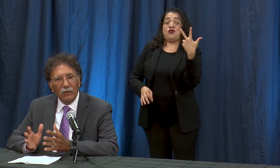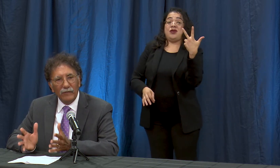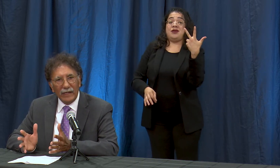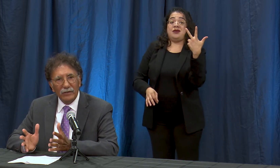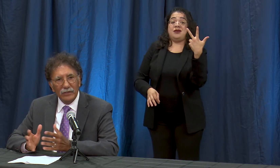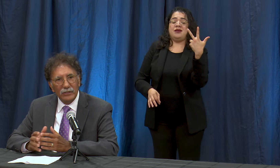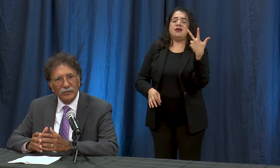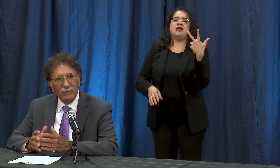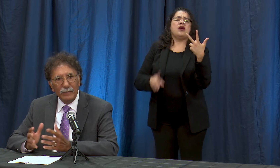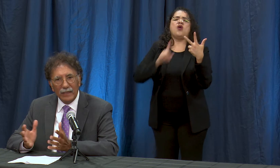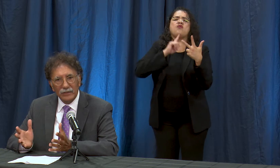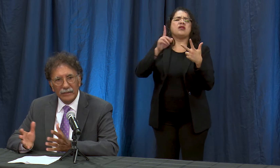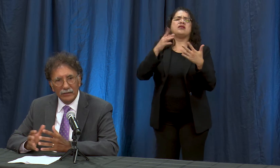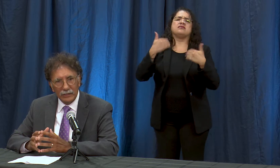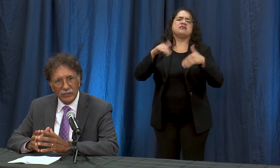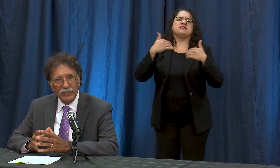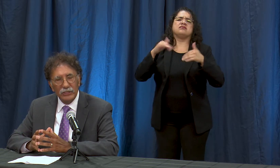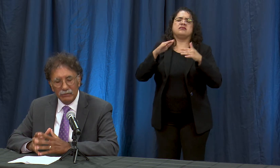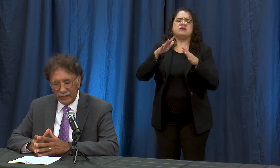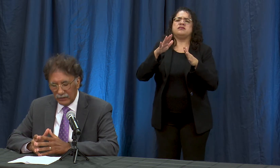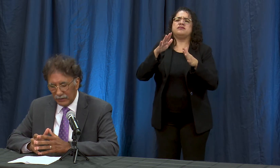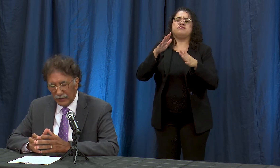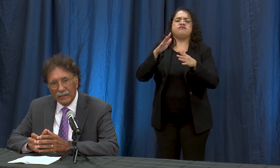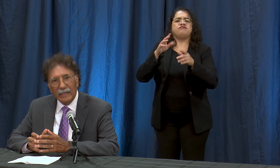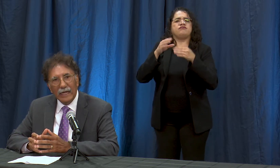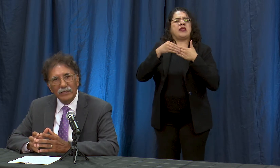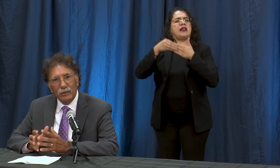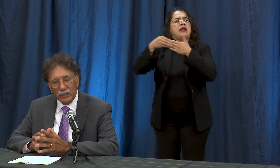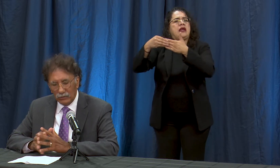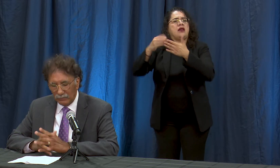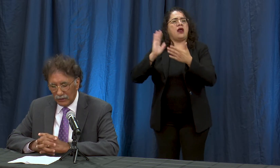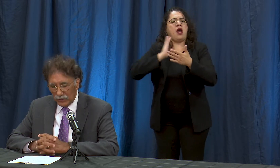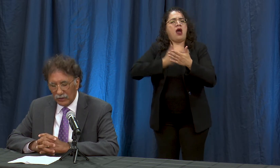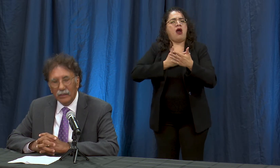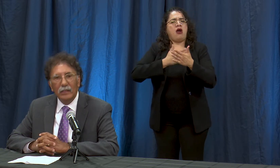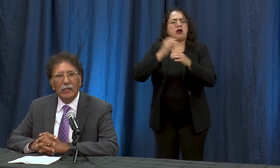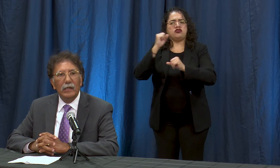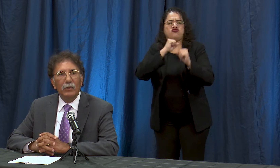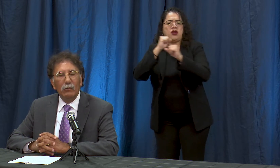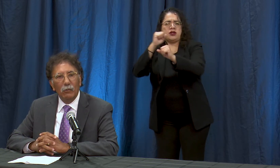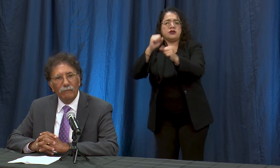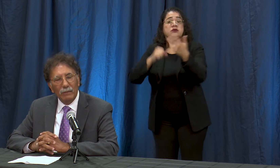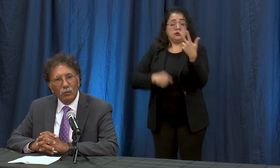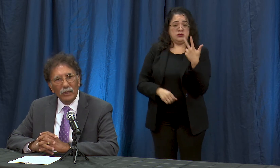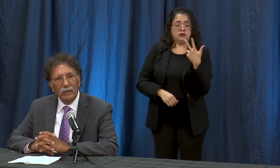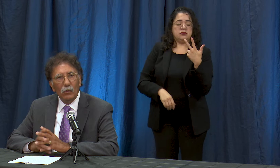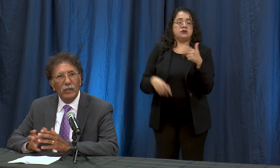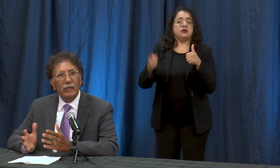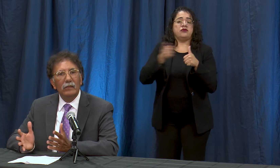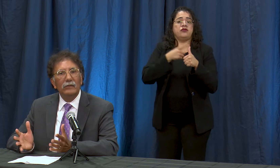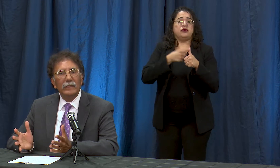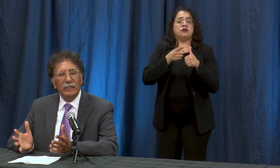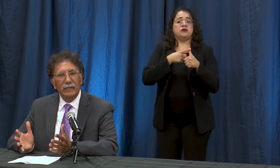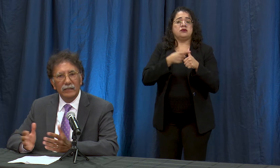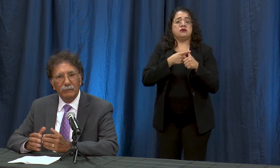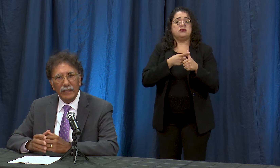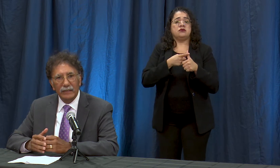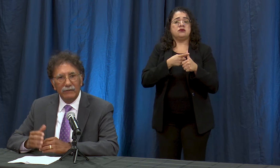factors in terms of balancing out the decisions we make today as it relates to our budget. Number one - what are the COVID-19 impacts? I've